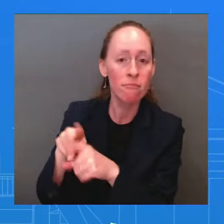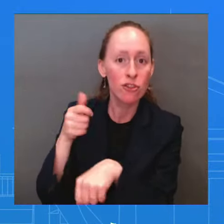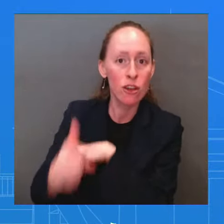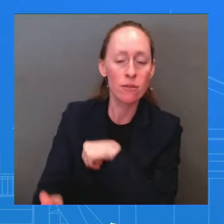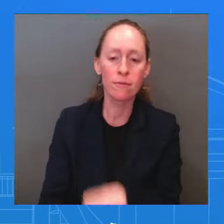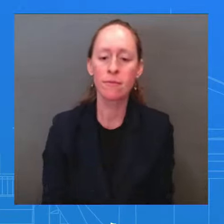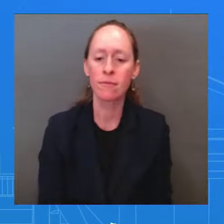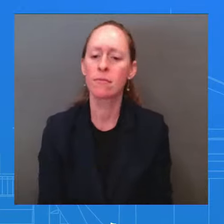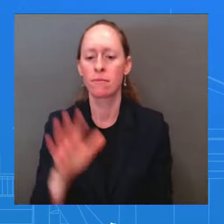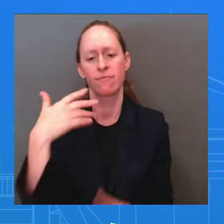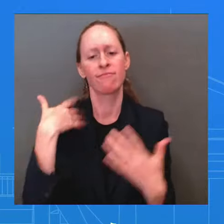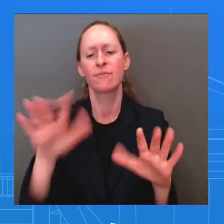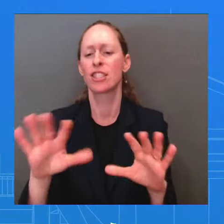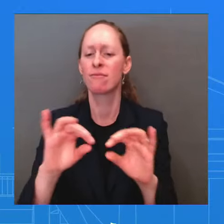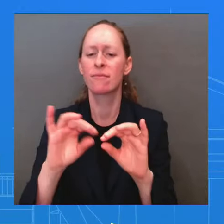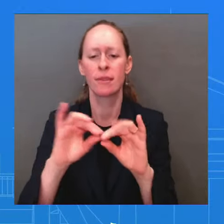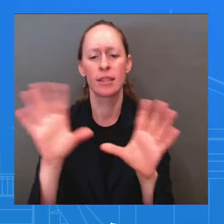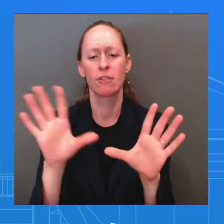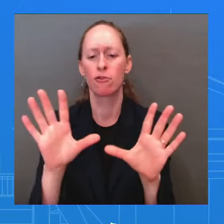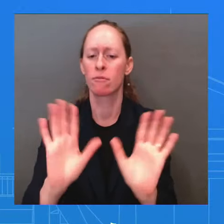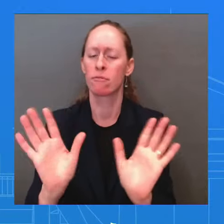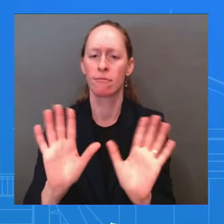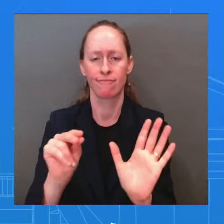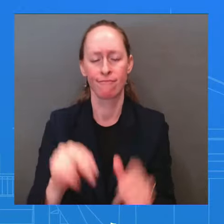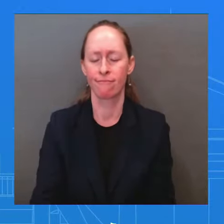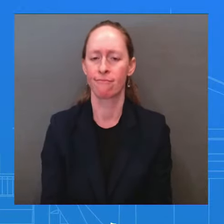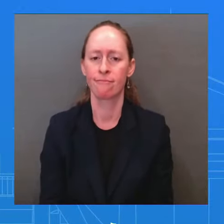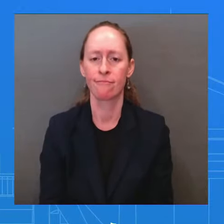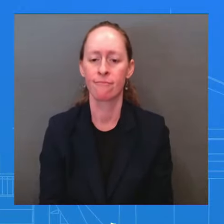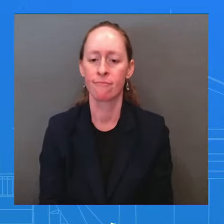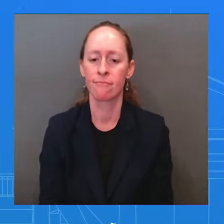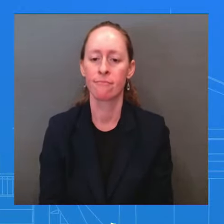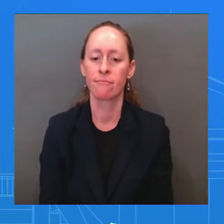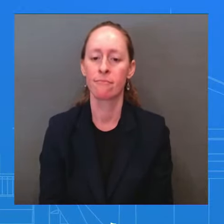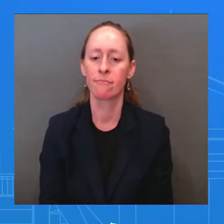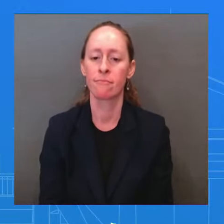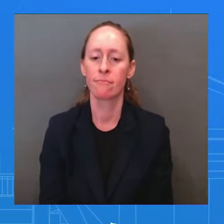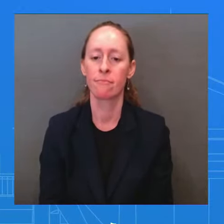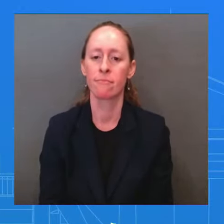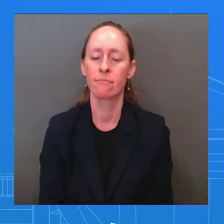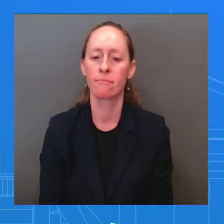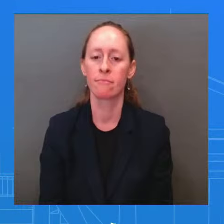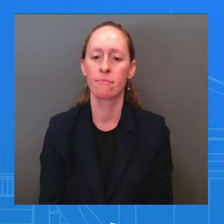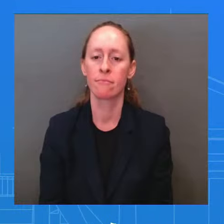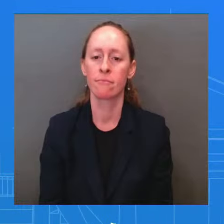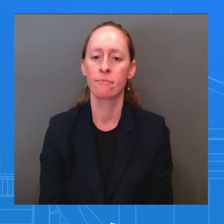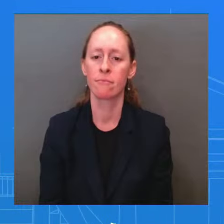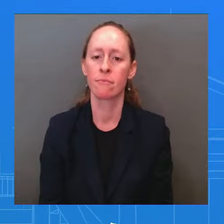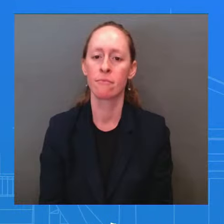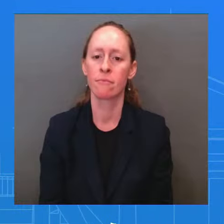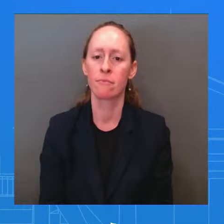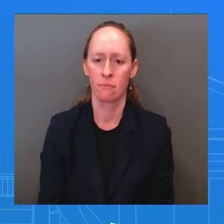Go ahead, Mary. The Press: Thanks. The President said today record profits for the automakers should mean record contracts for the UAW.